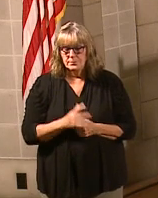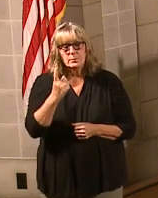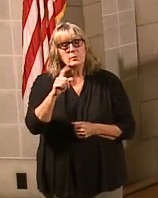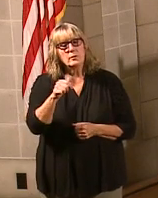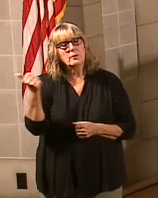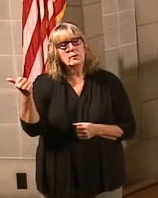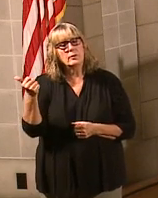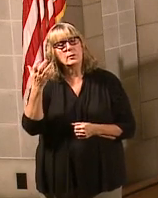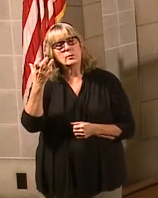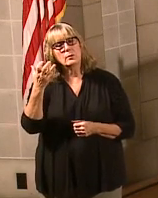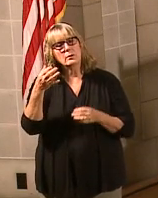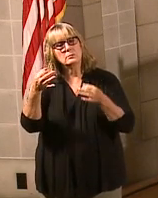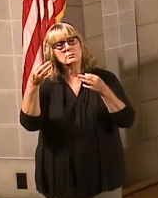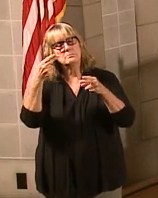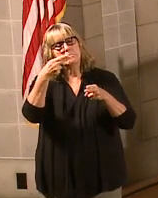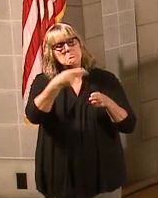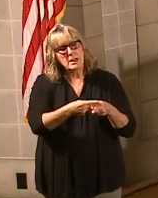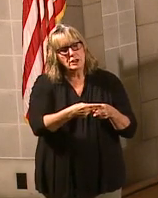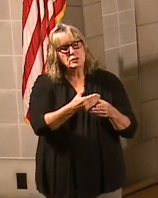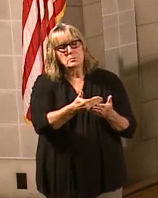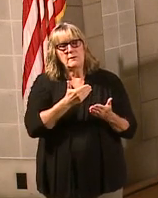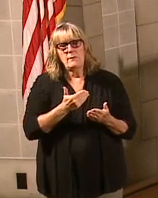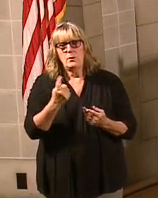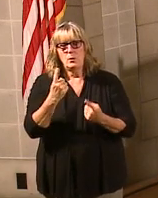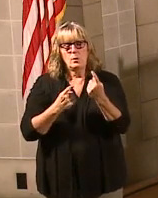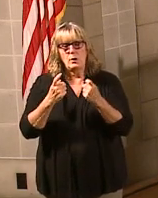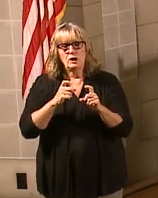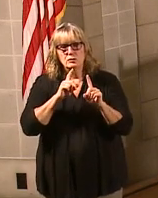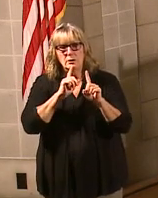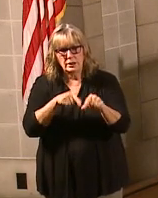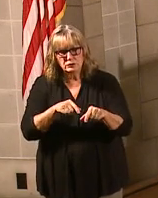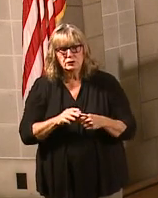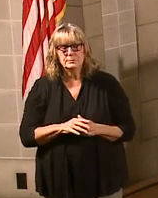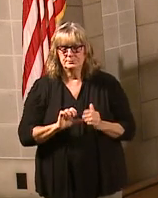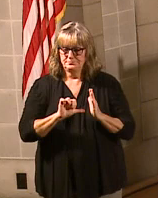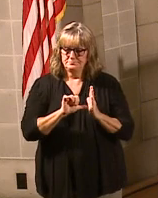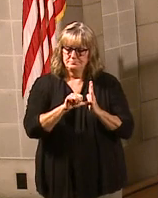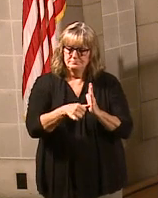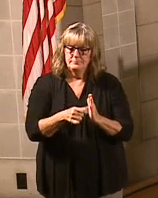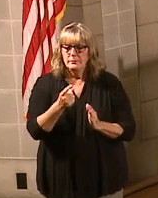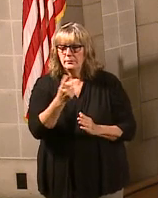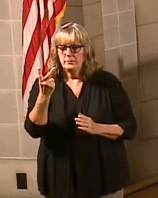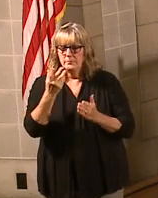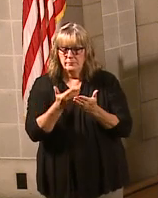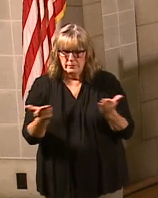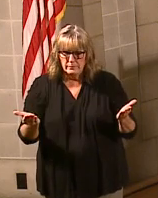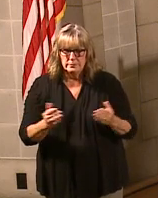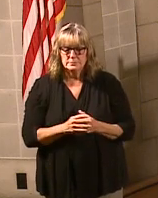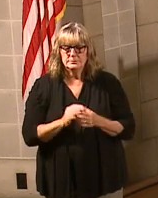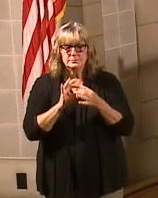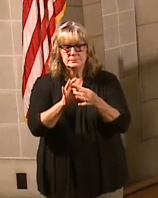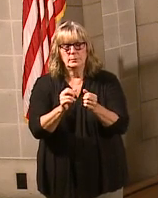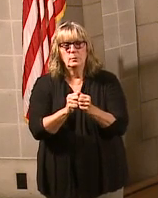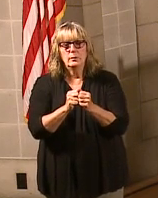REGARD TO THE HOSPITAL CAPACITY RIGHT NOW. AND THEN ONE OTHER THING I